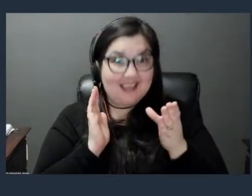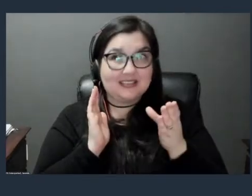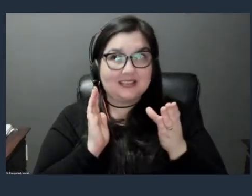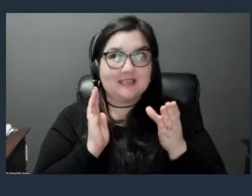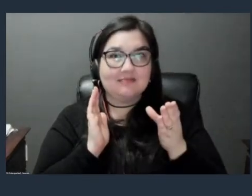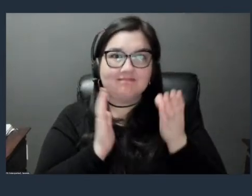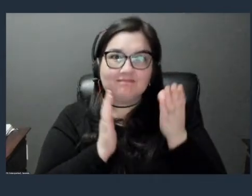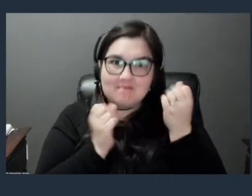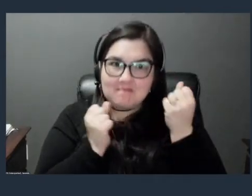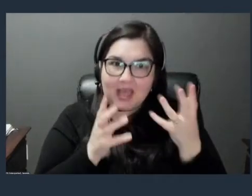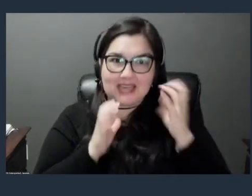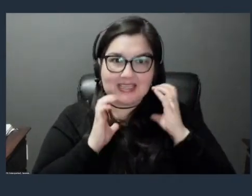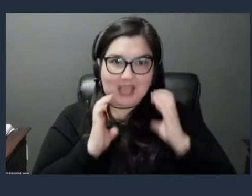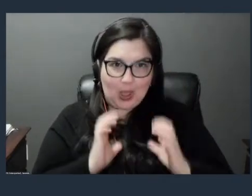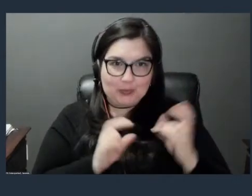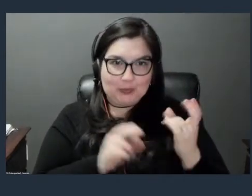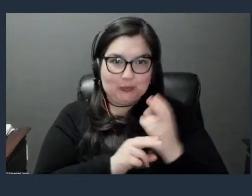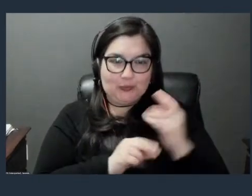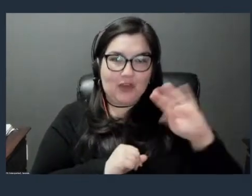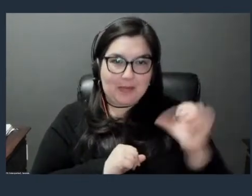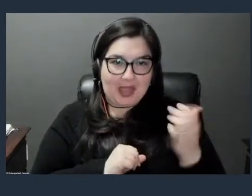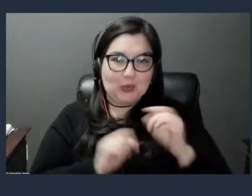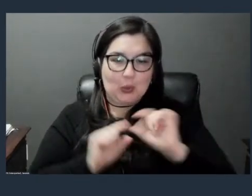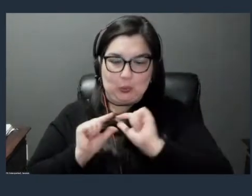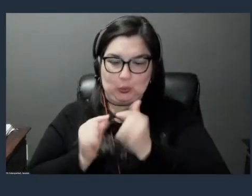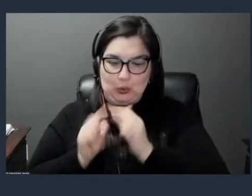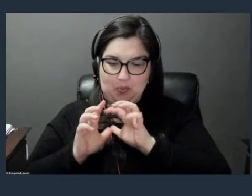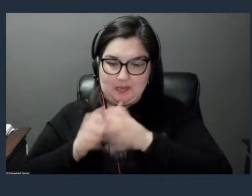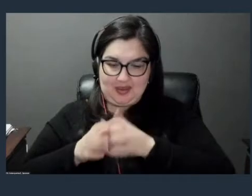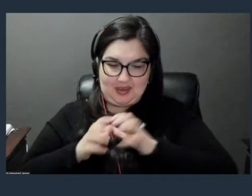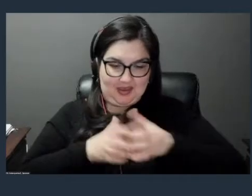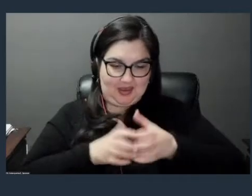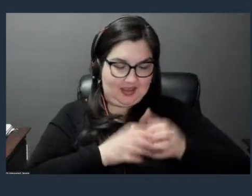as a mechanism for grouping data, the same way you would with folders in a file system.